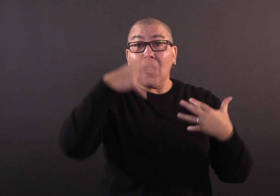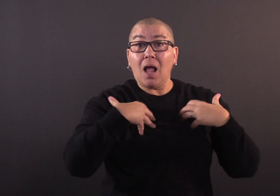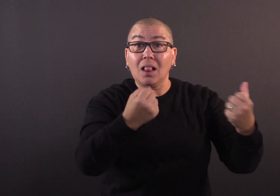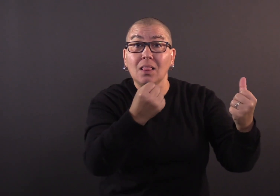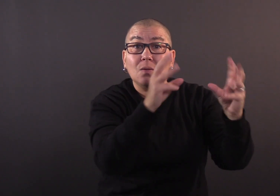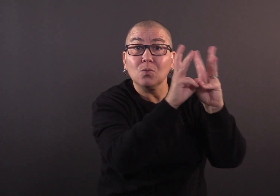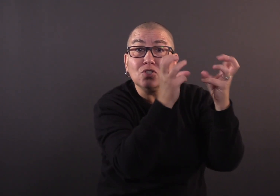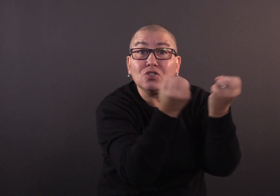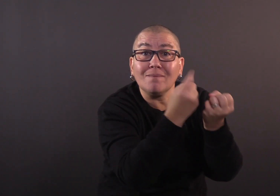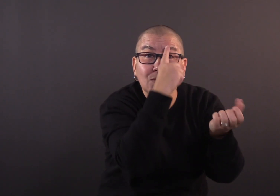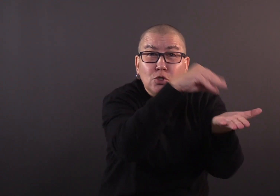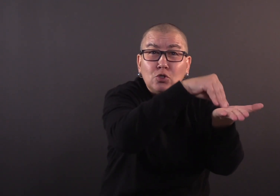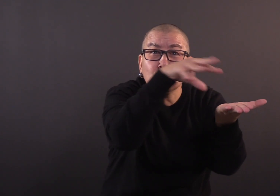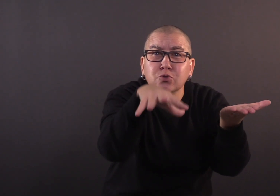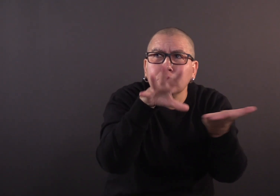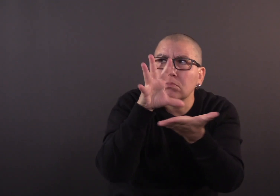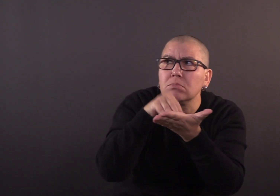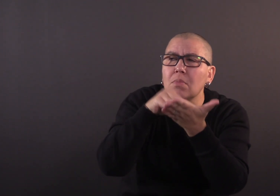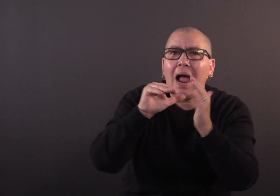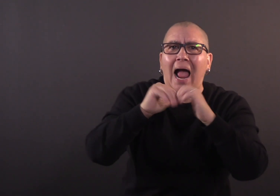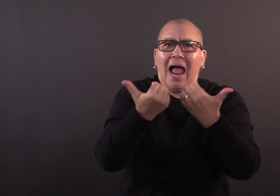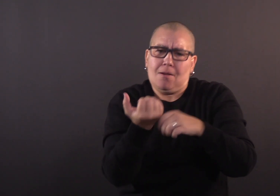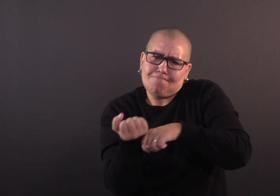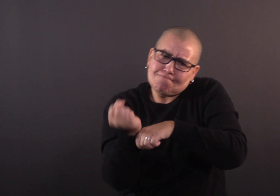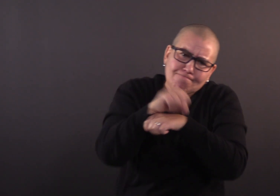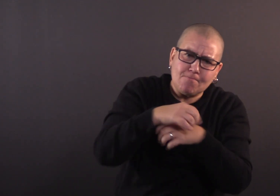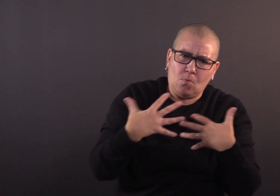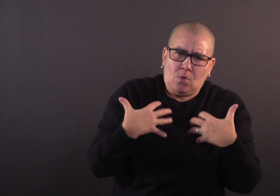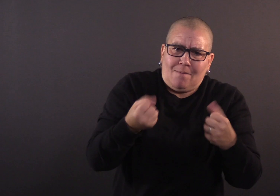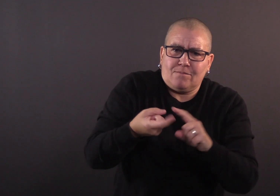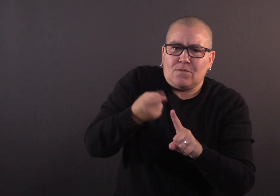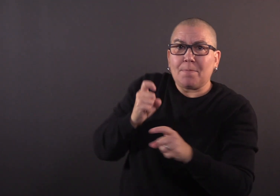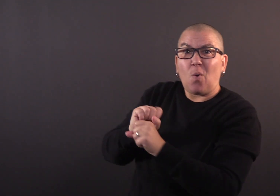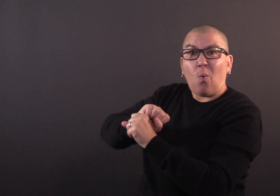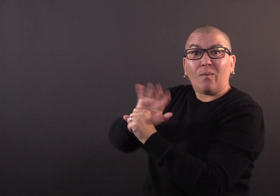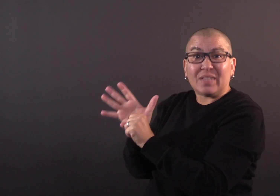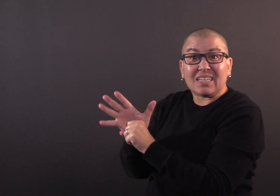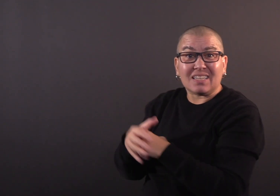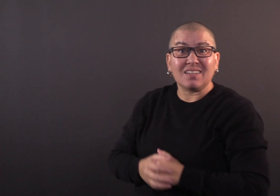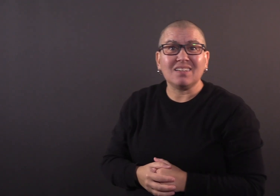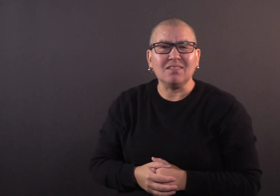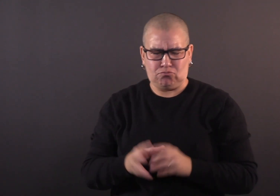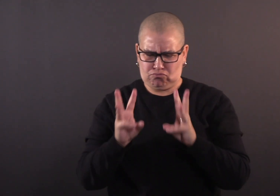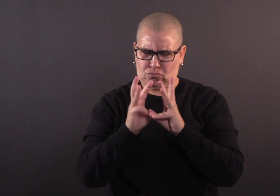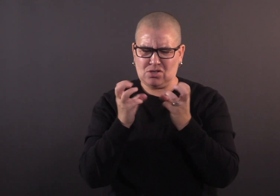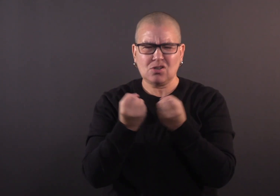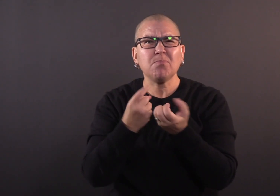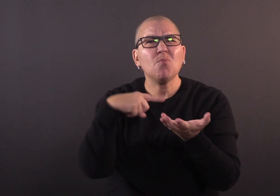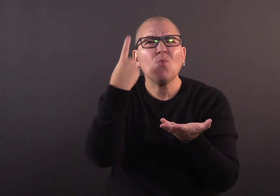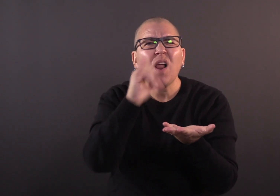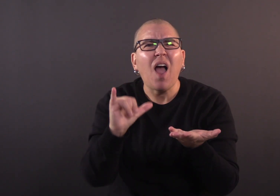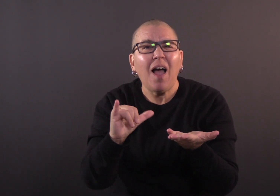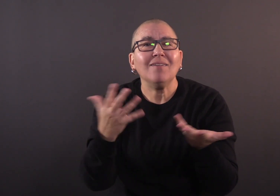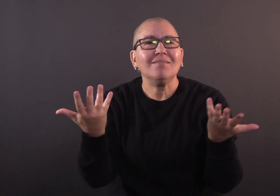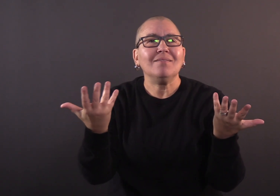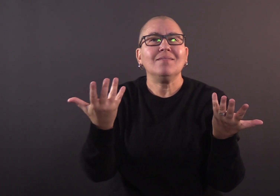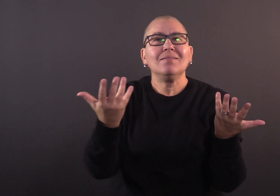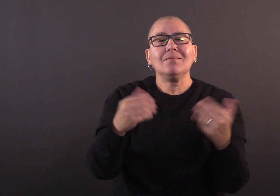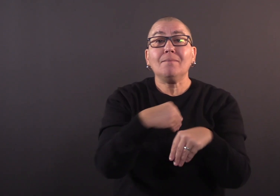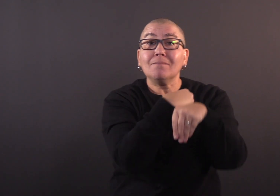impact of the COVID-19 pandemic. These workshops engage them in virtual yoga sessions and various